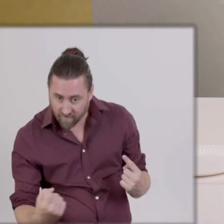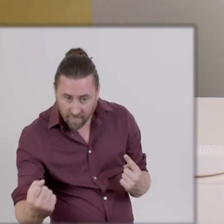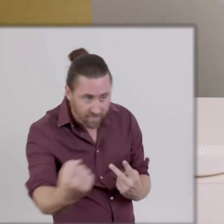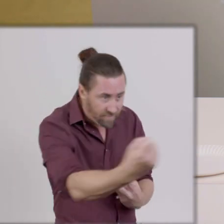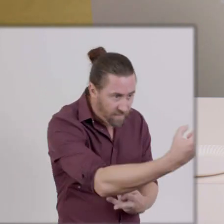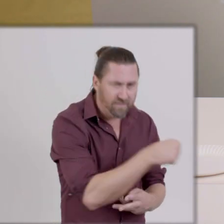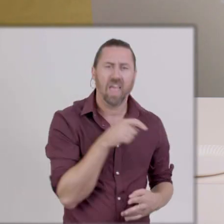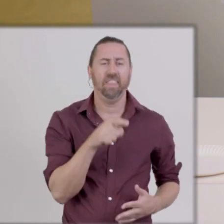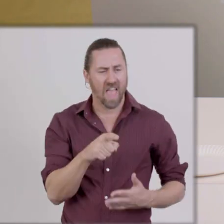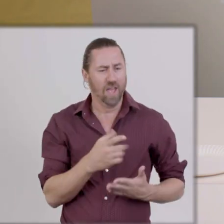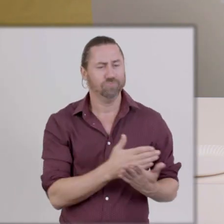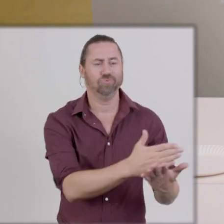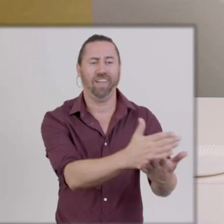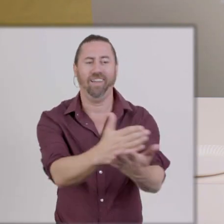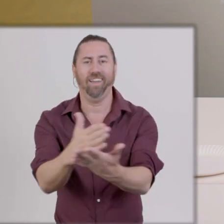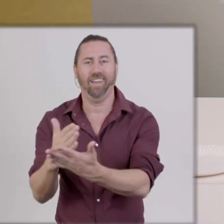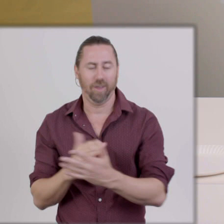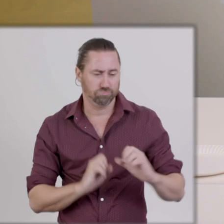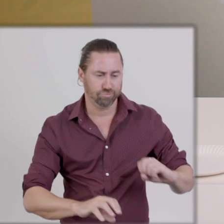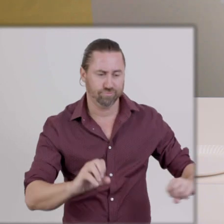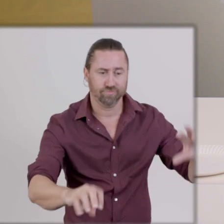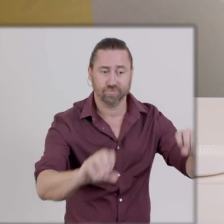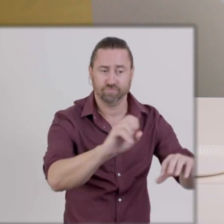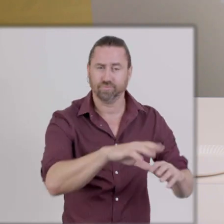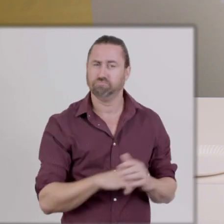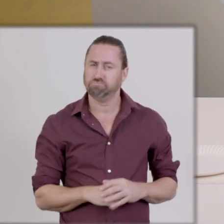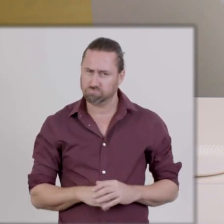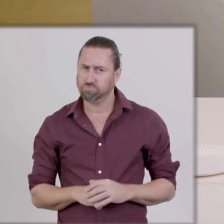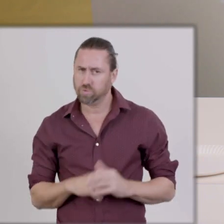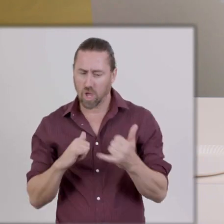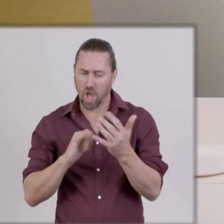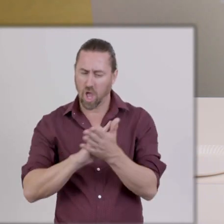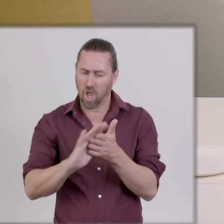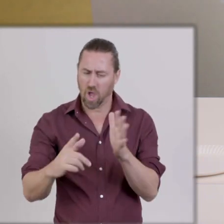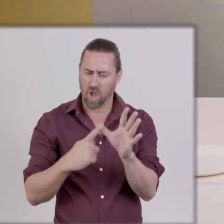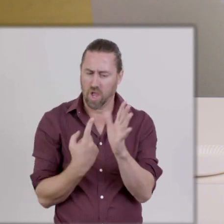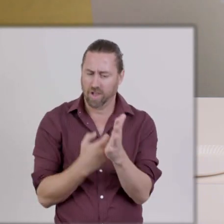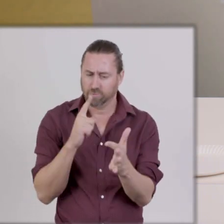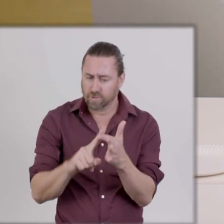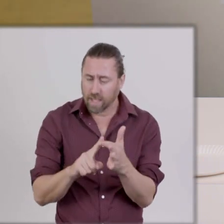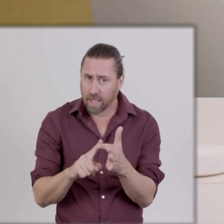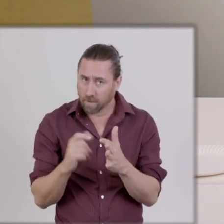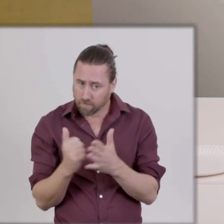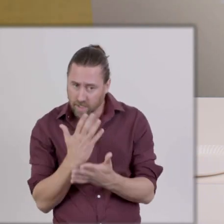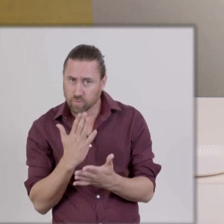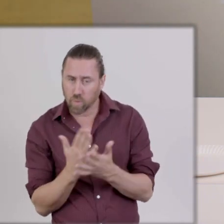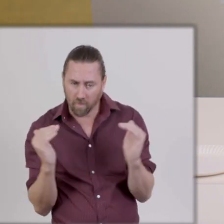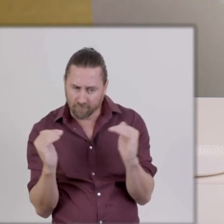It is important when we are sharing to make each group equal or fair.